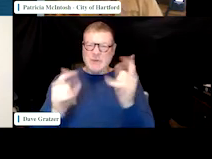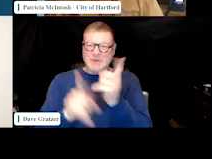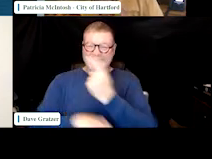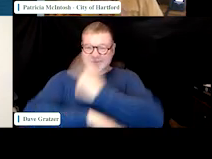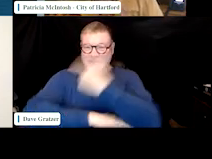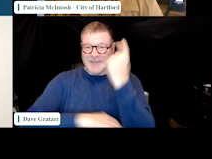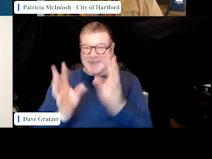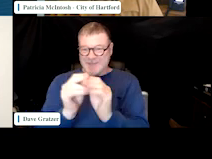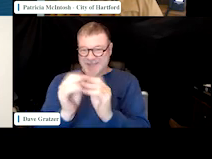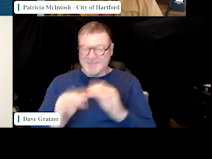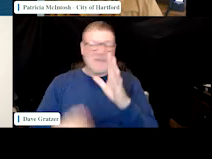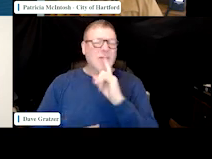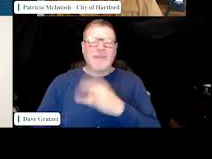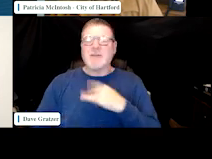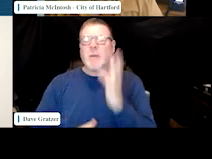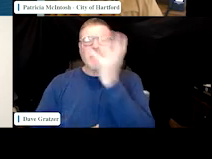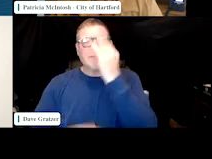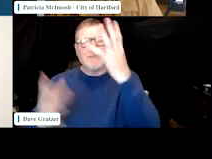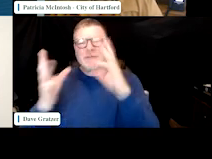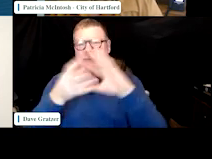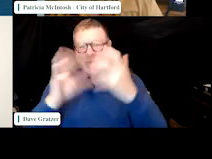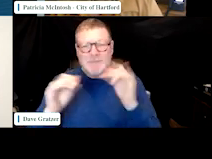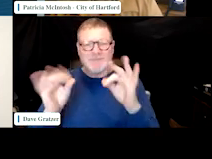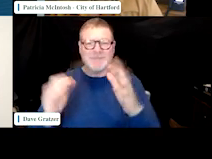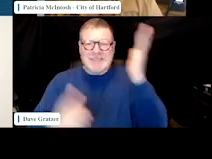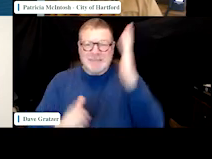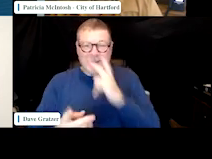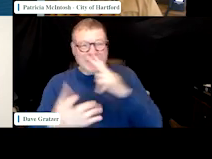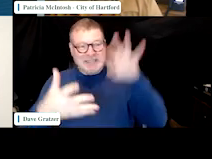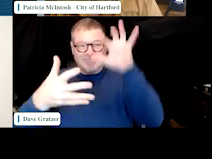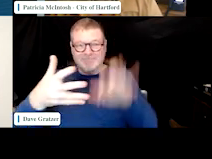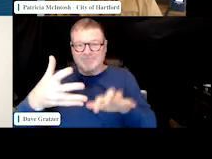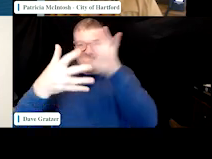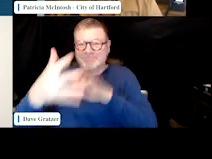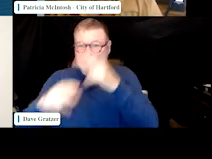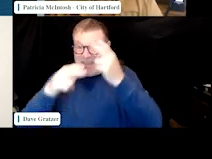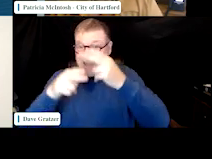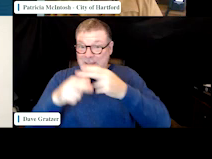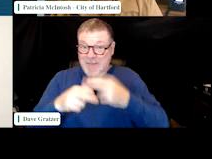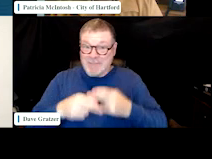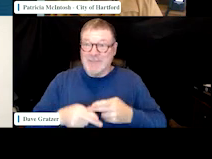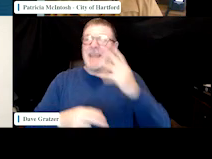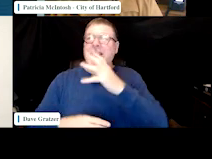We have an incredible group of speakers, as you can see here, listed on your screen. And I'm gonna go through their bios